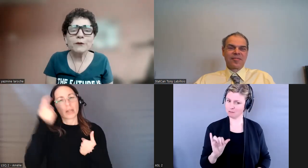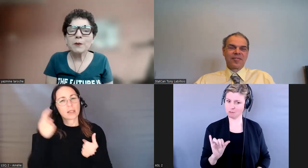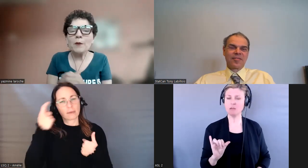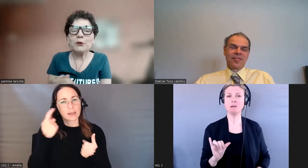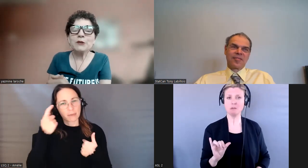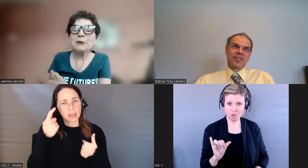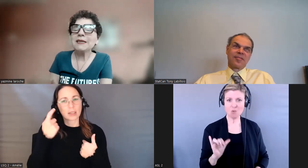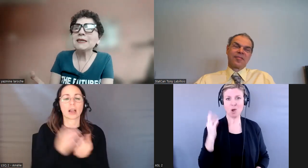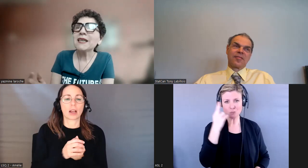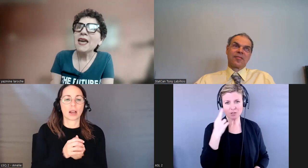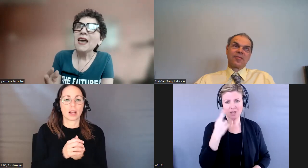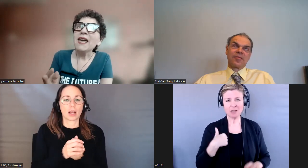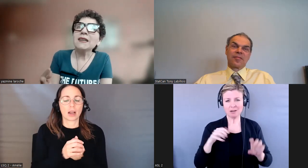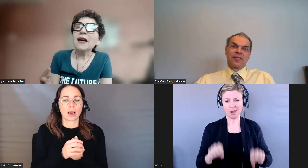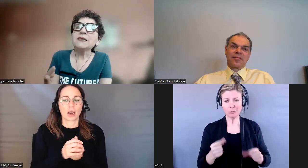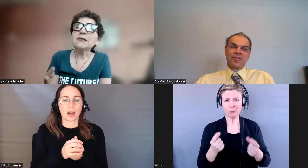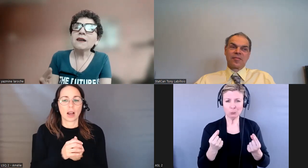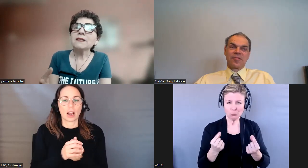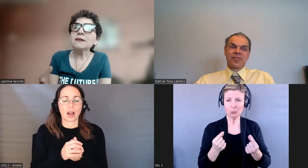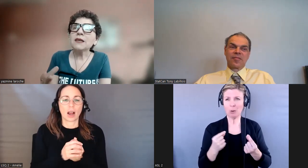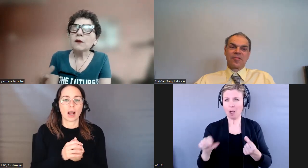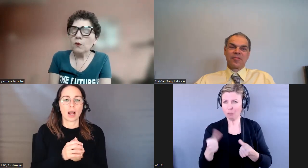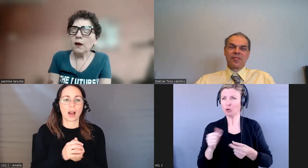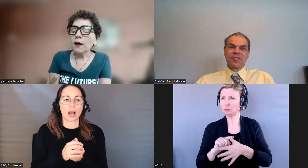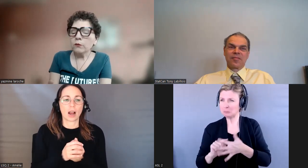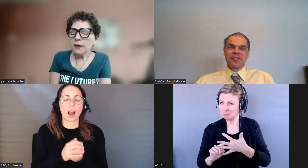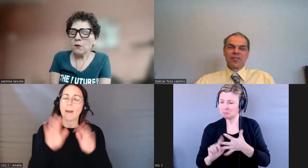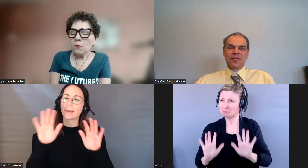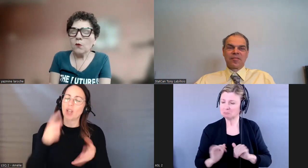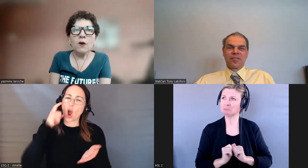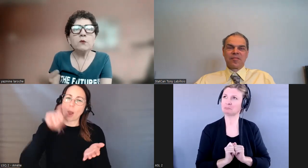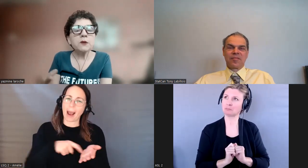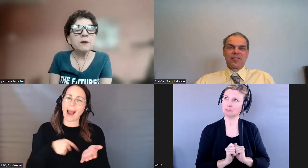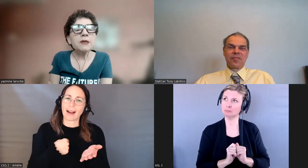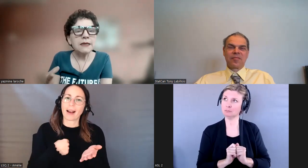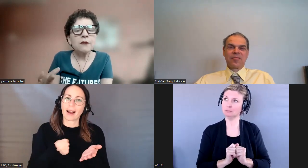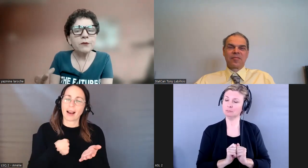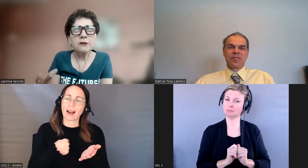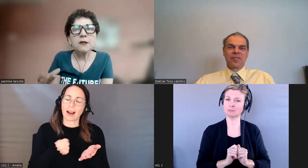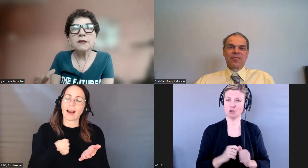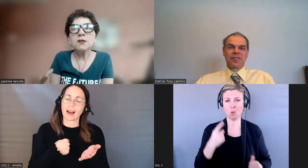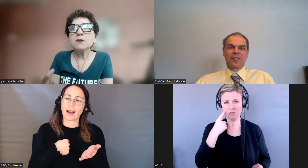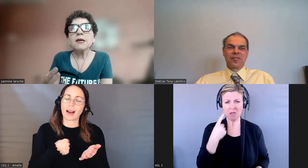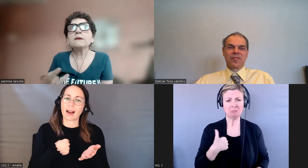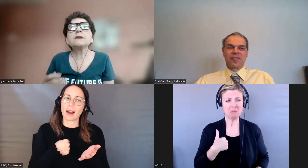of some opportunities and I decided that I really I was going to be selfish and do things